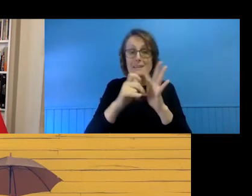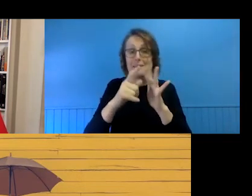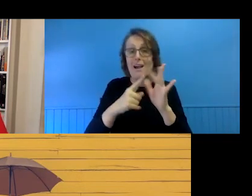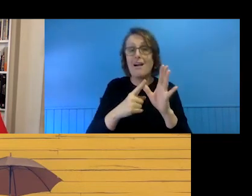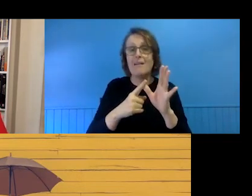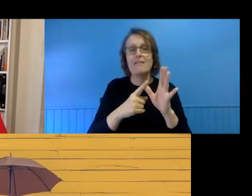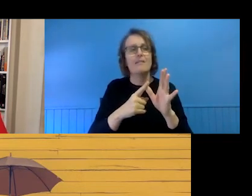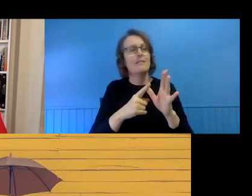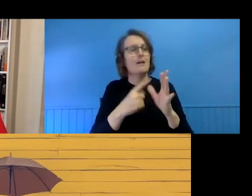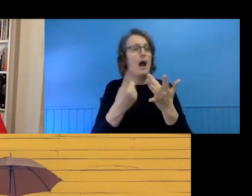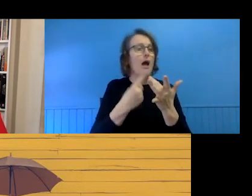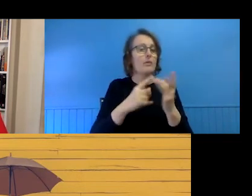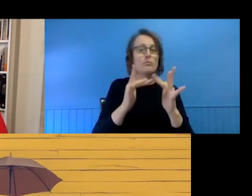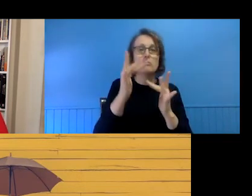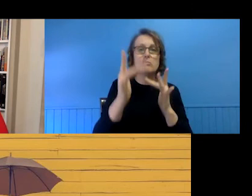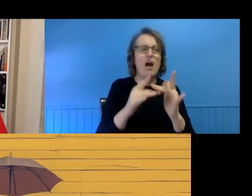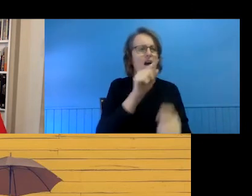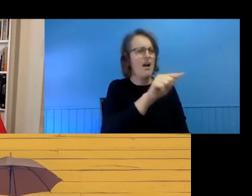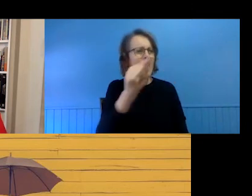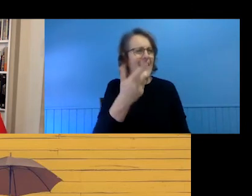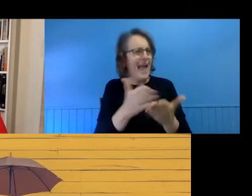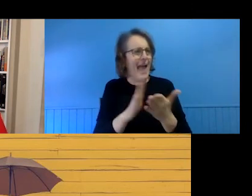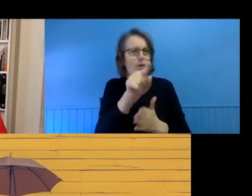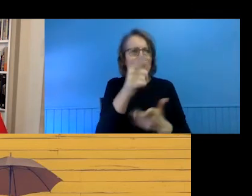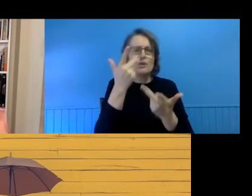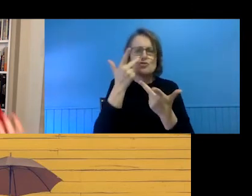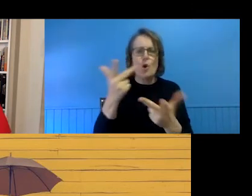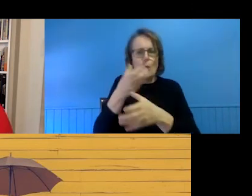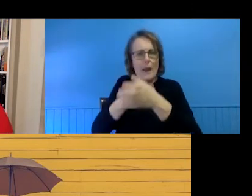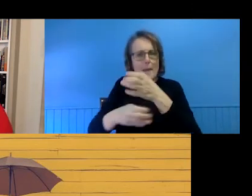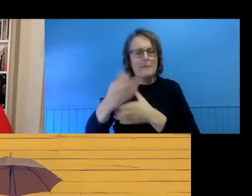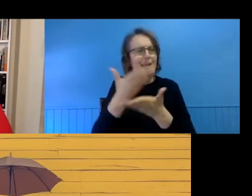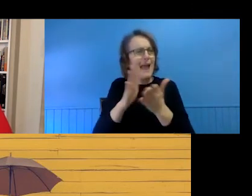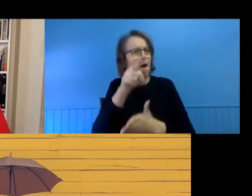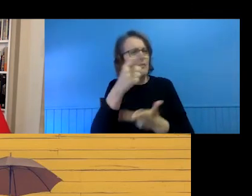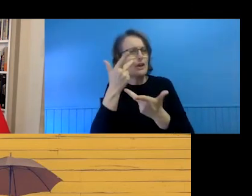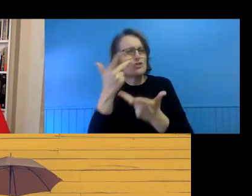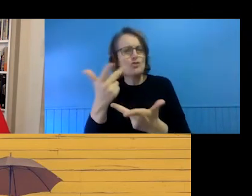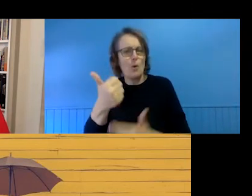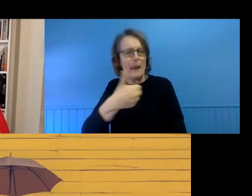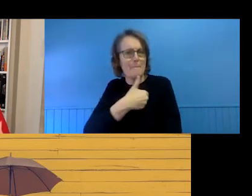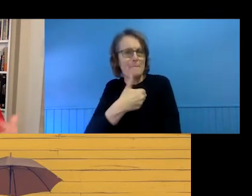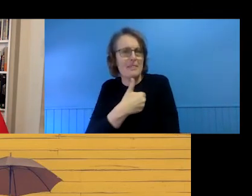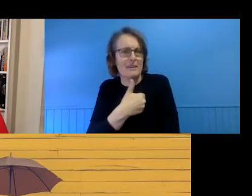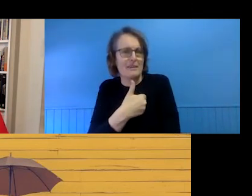they're using this time to be generous and thoughtful about the lovely people whom might want to Gui -- give them money at some stage.